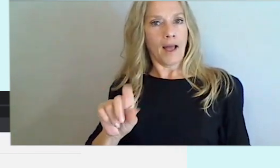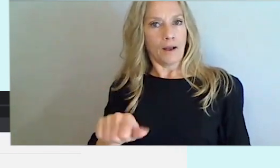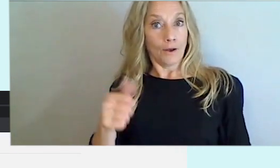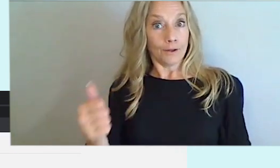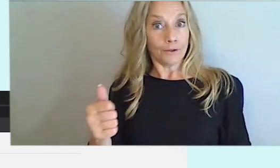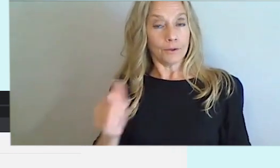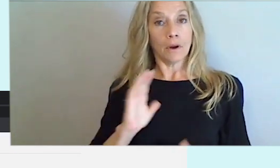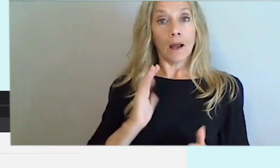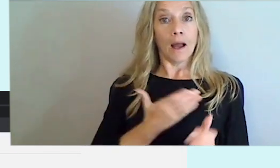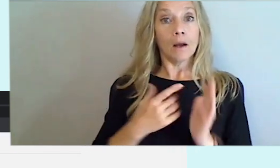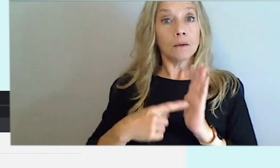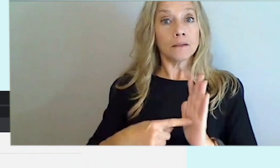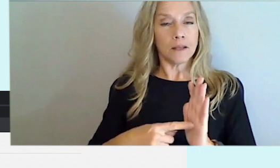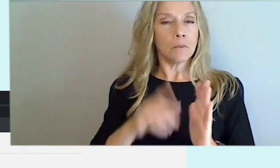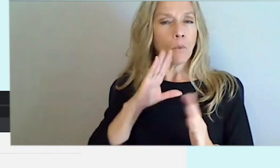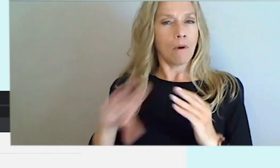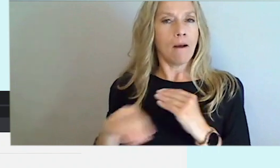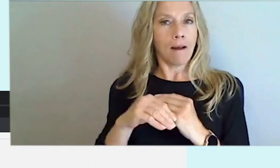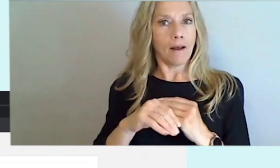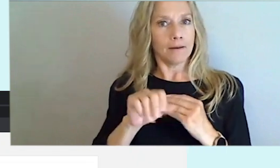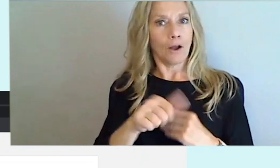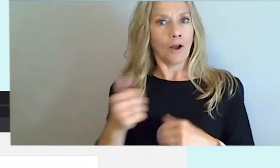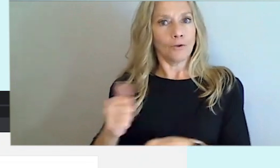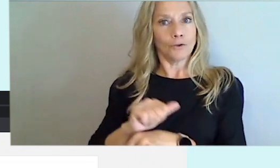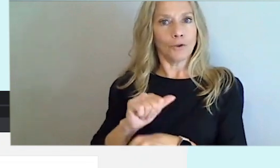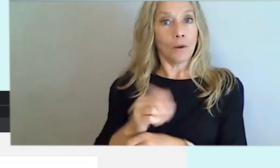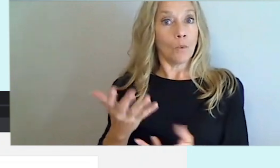adding a job that Lucy has started.